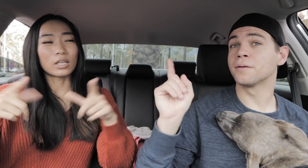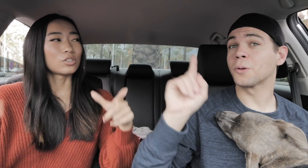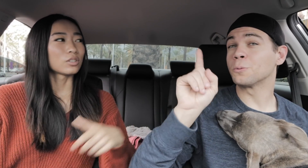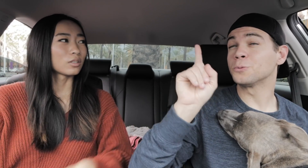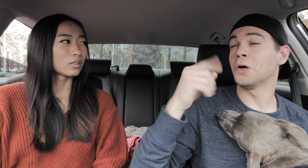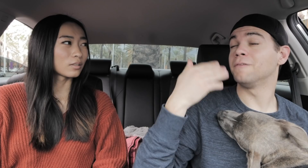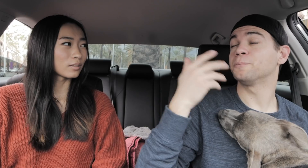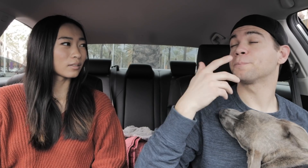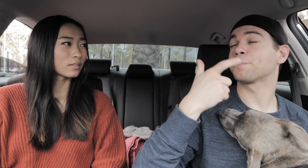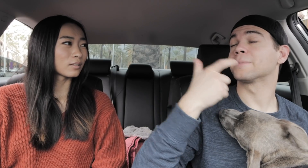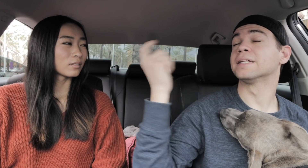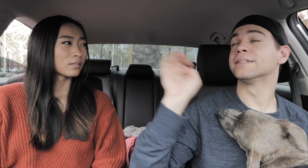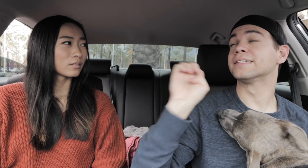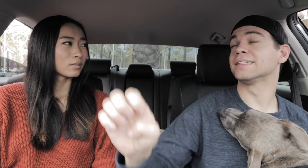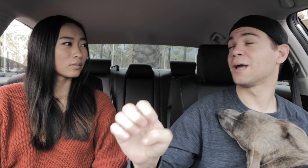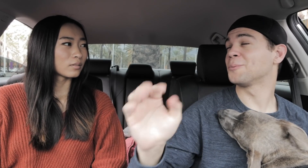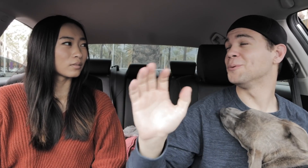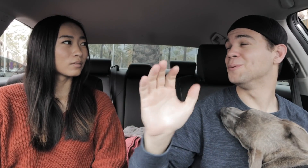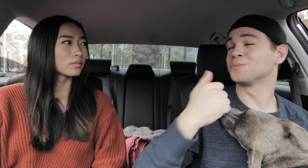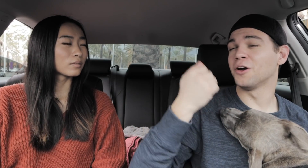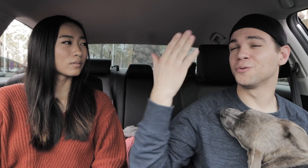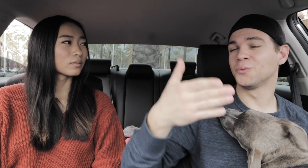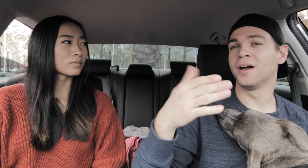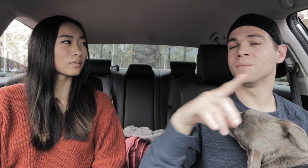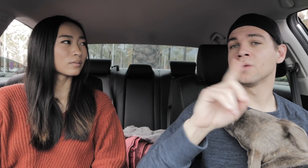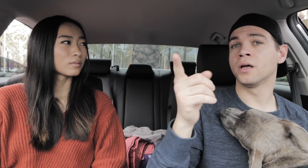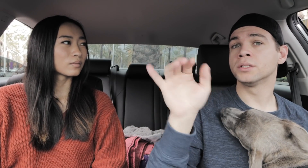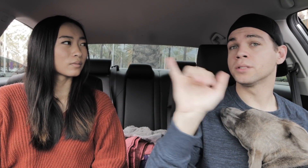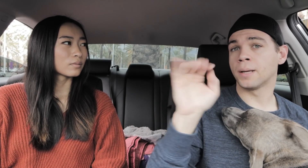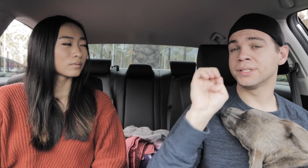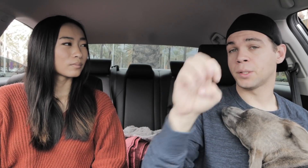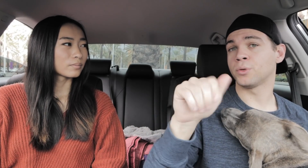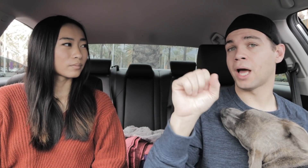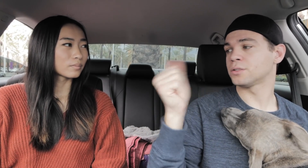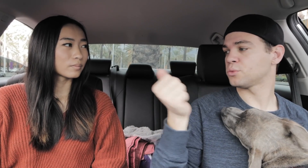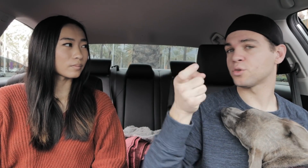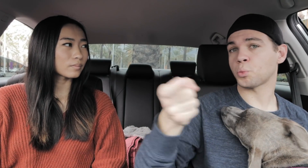I have a big example sorry to interrupt